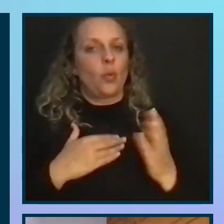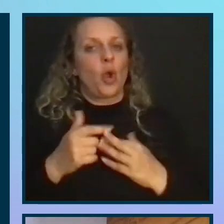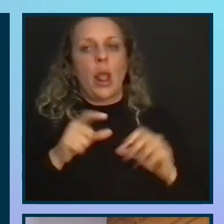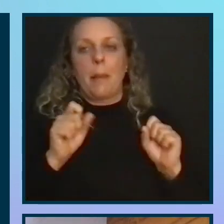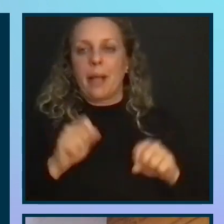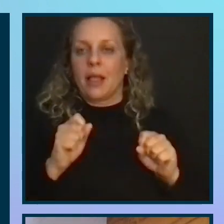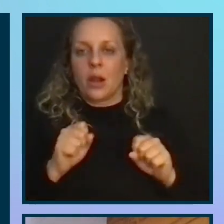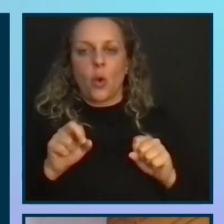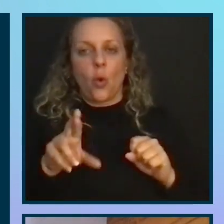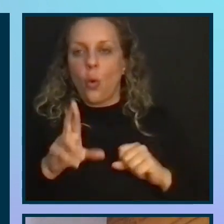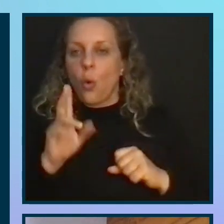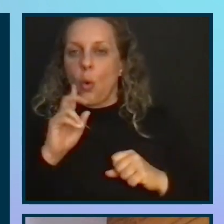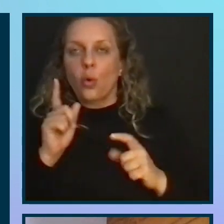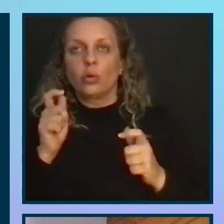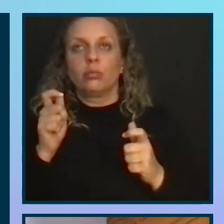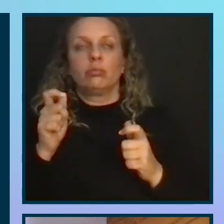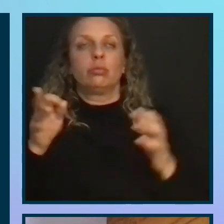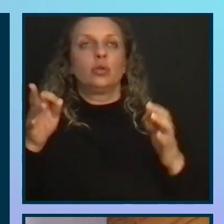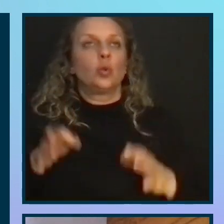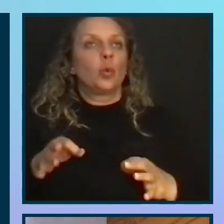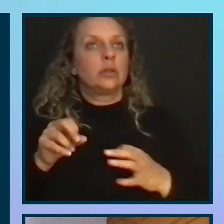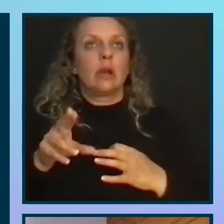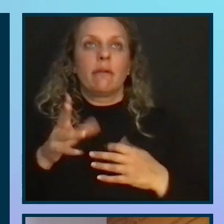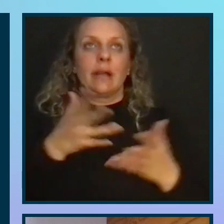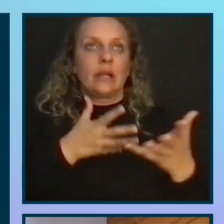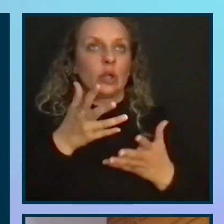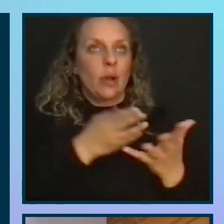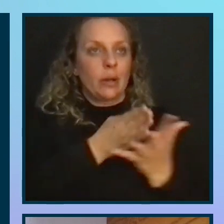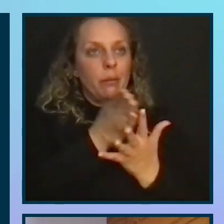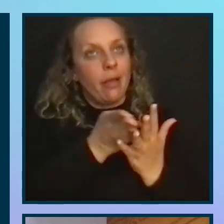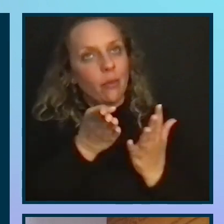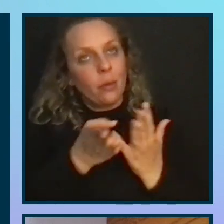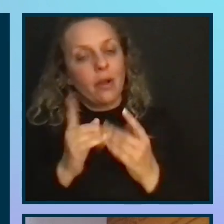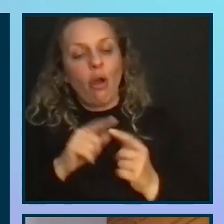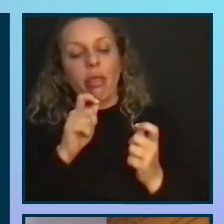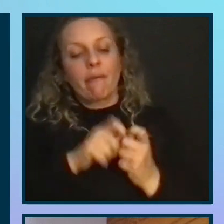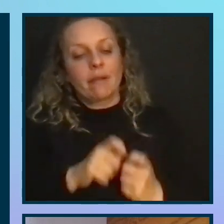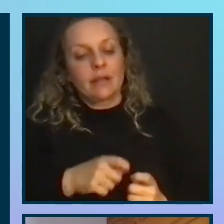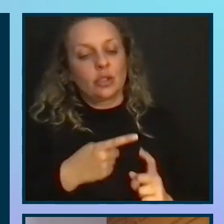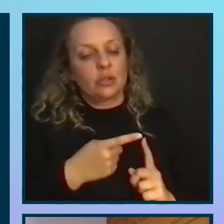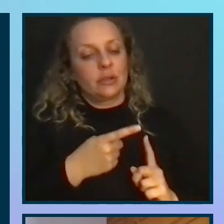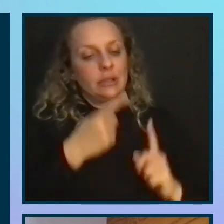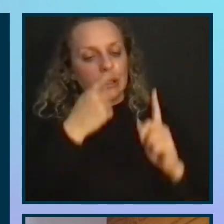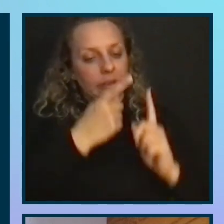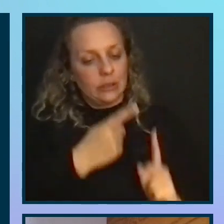or choice of interactive pathway, to all the features and initiatives that we deliver.